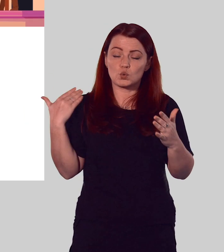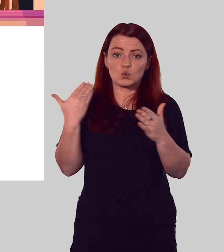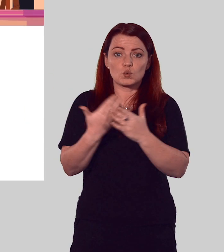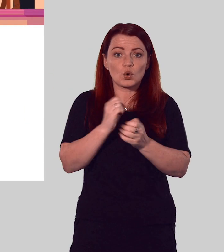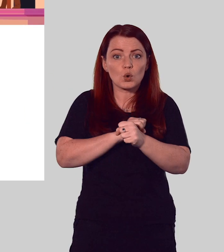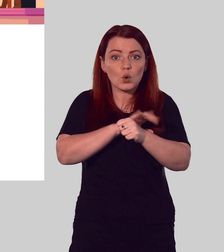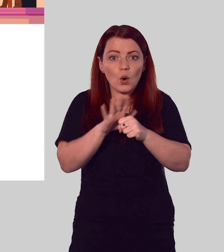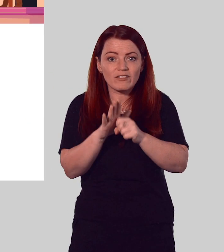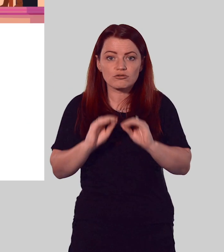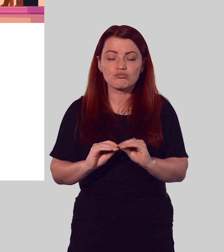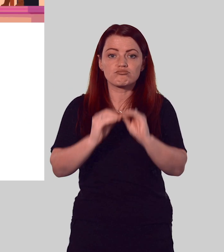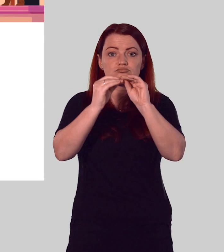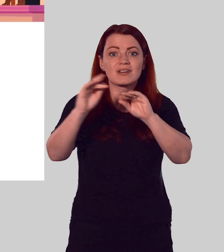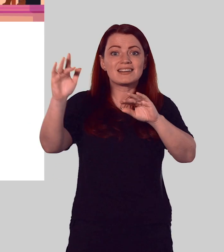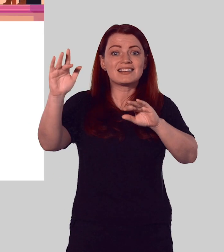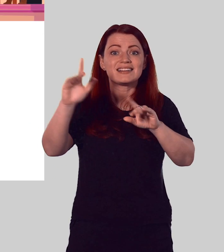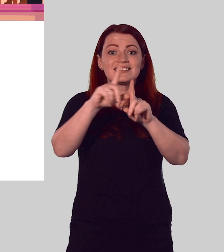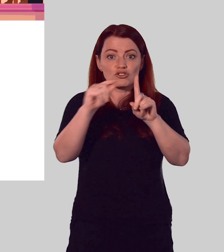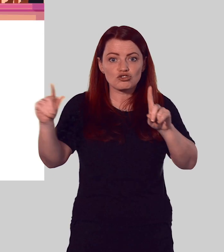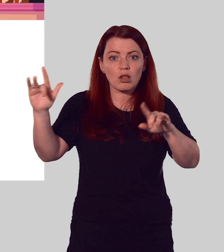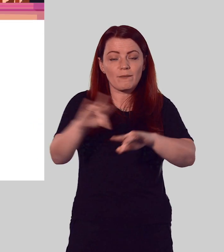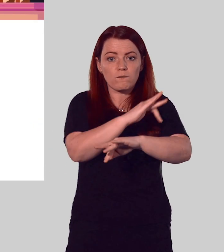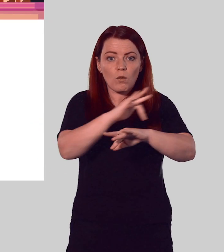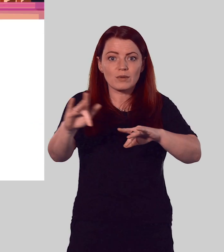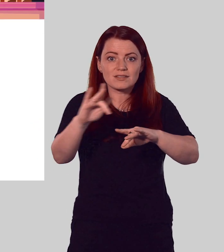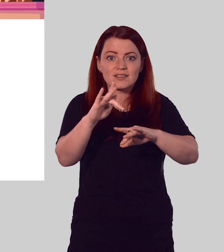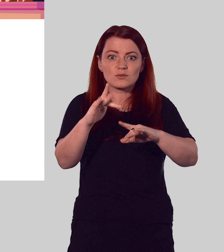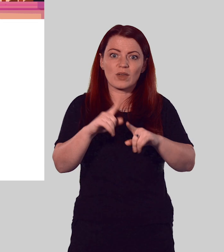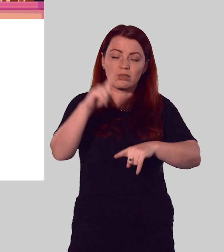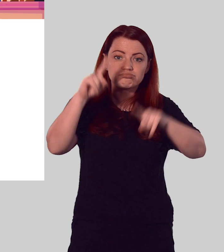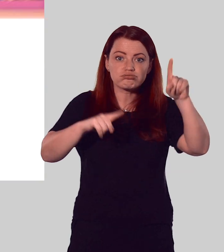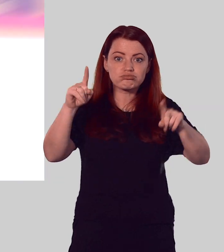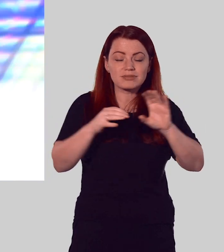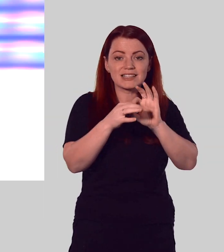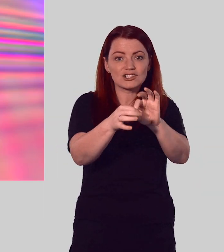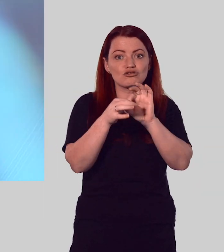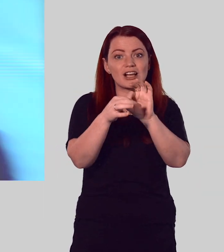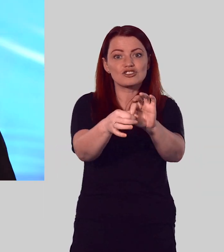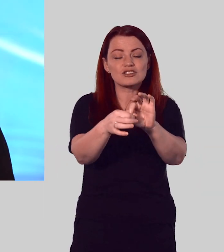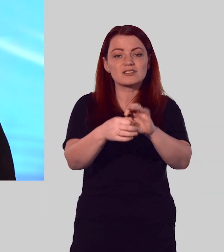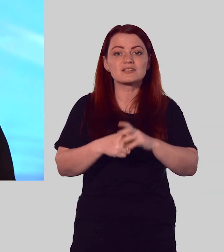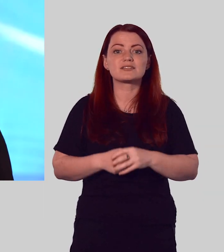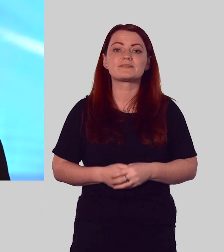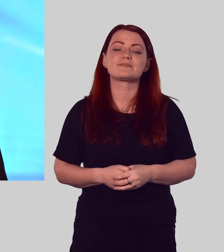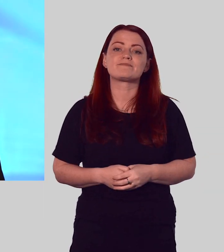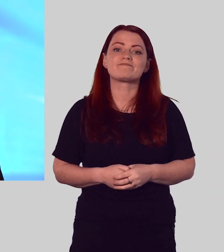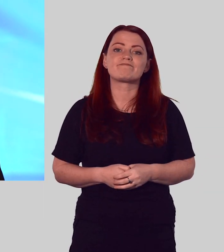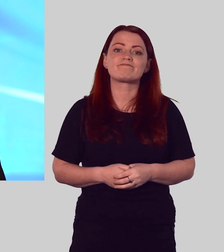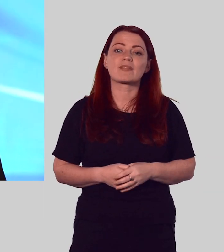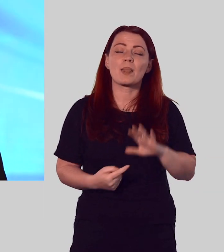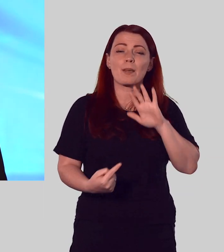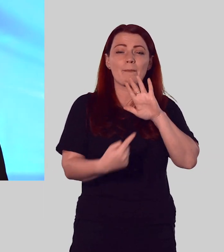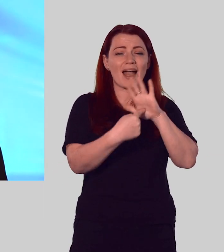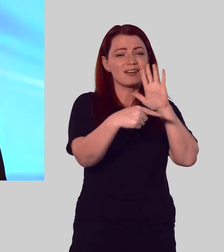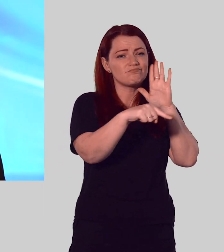performances that allow a variety of interactions with participants. It's main disadvantage is that it is